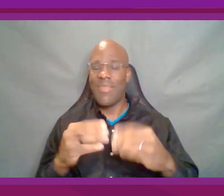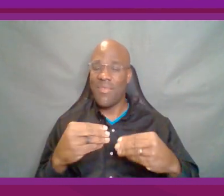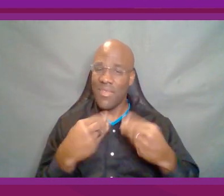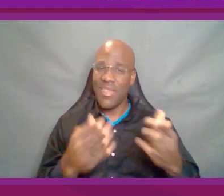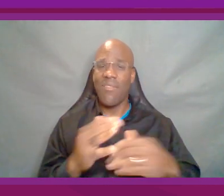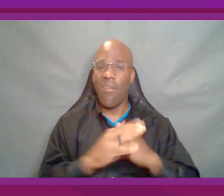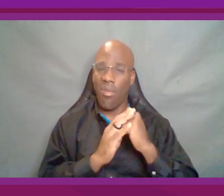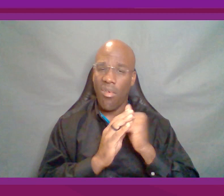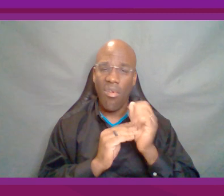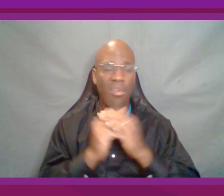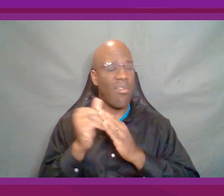could be very uncomfortable for some people.